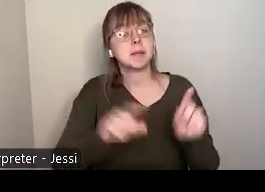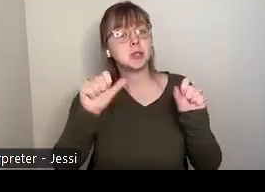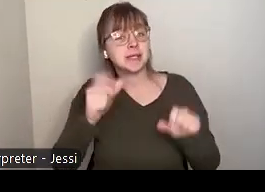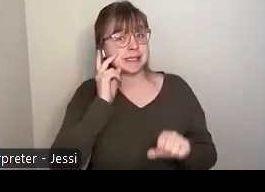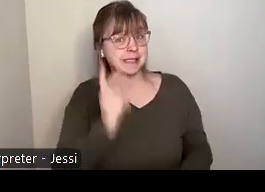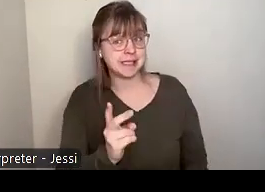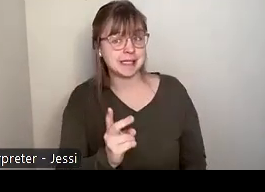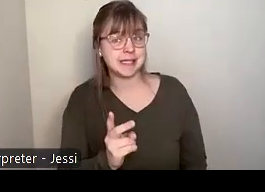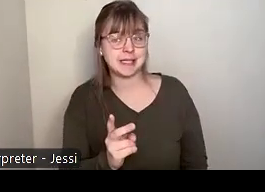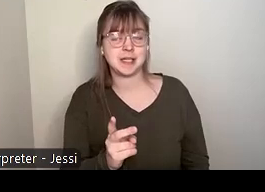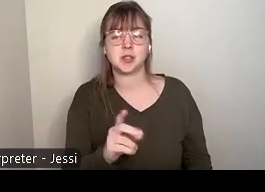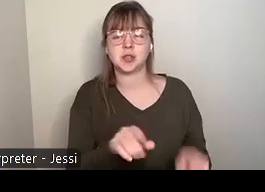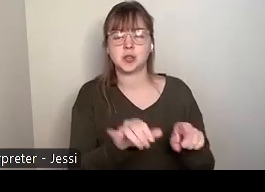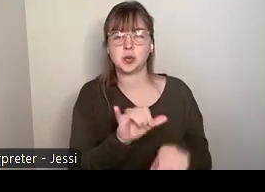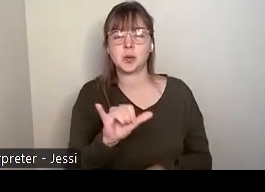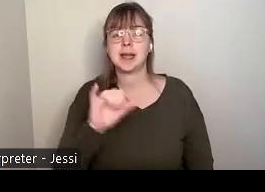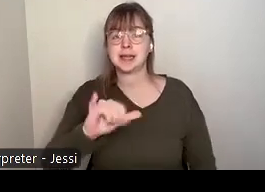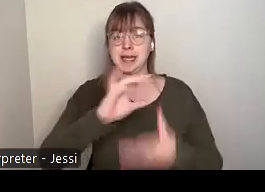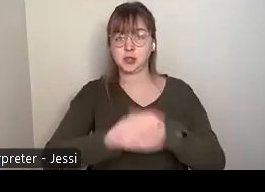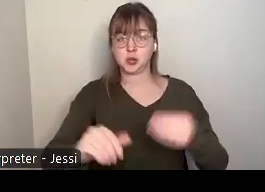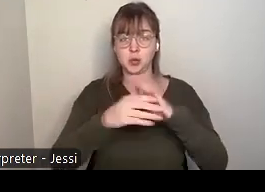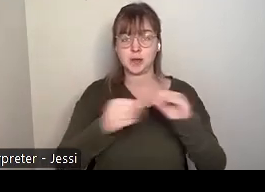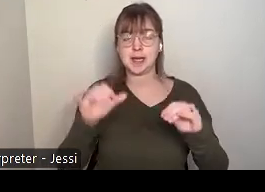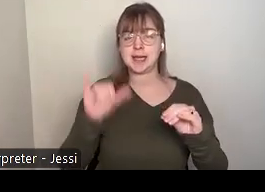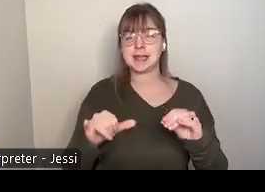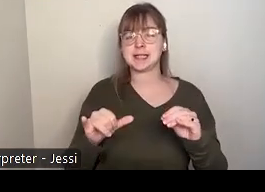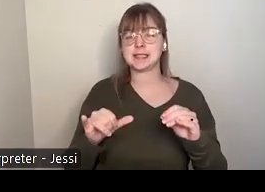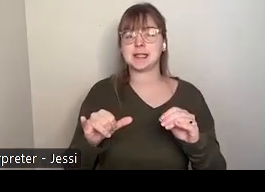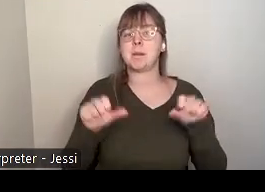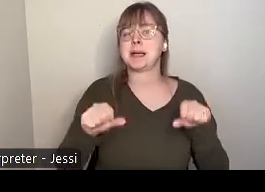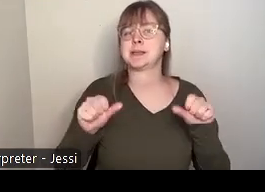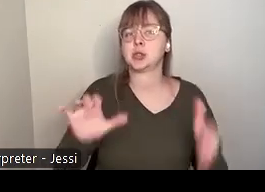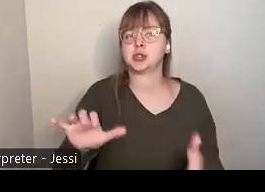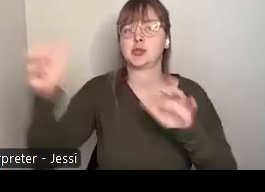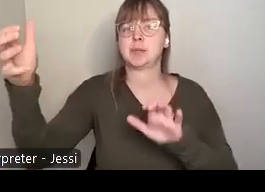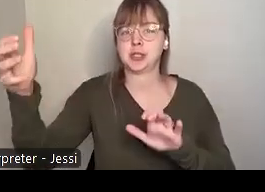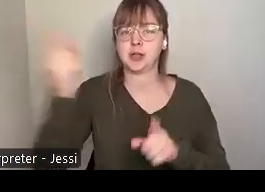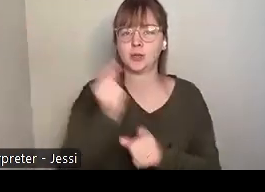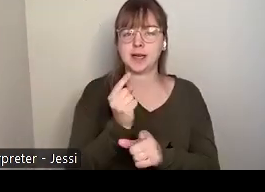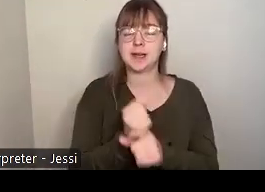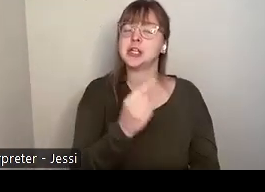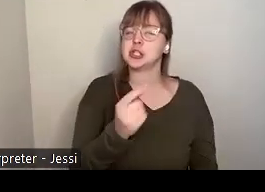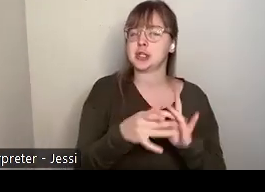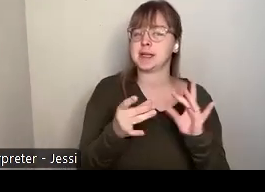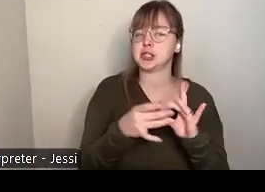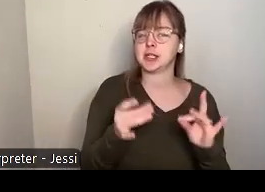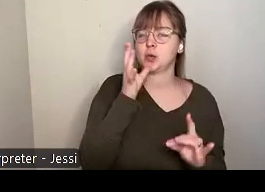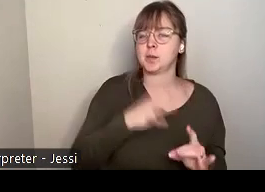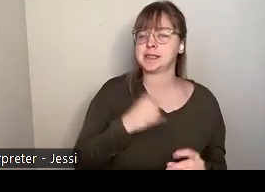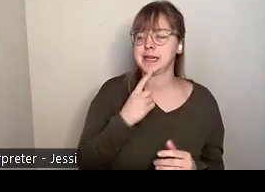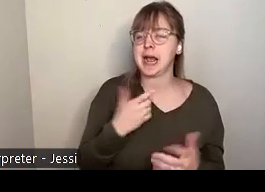where a dis coruption is probable right so and she says I just wanted to yell just go to your room